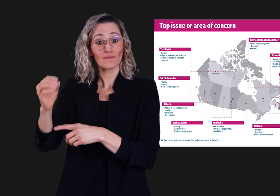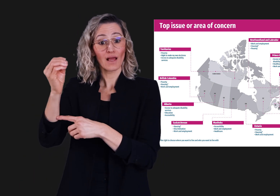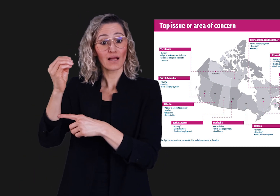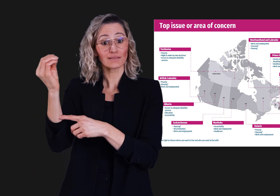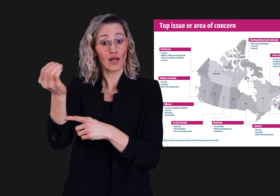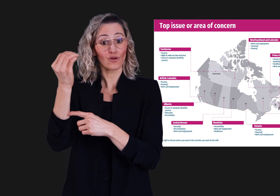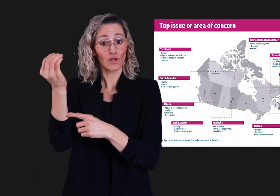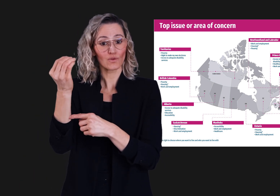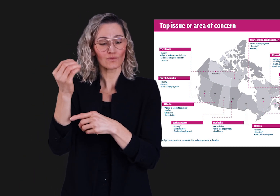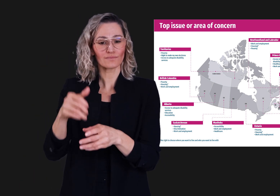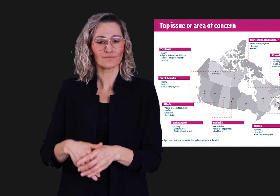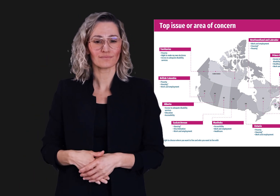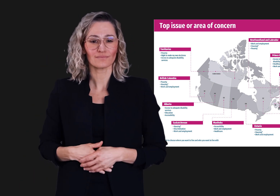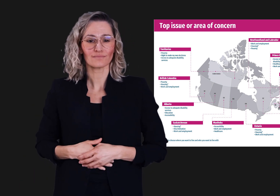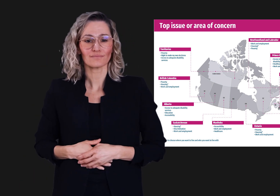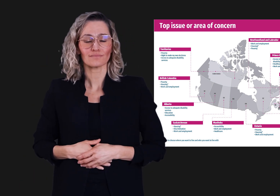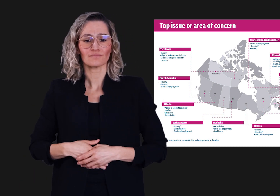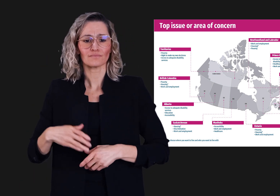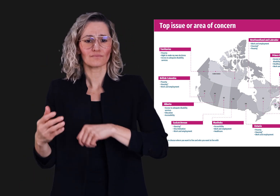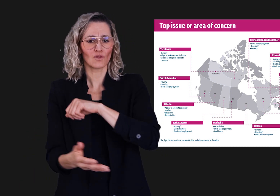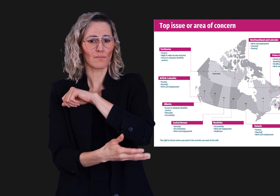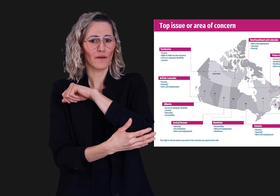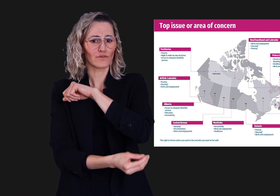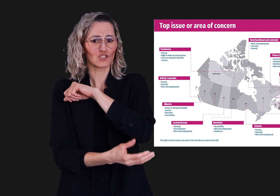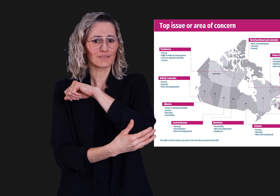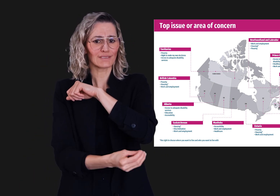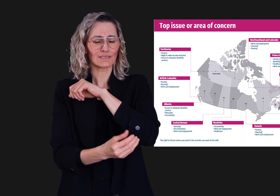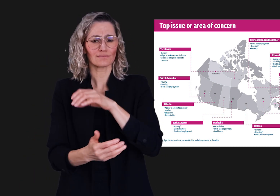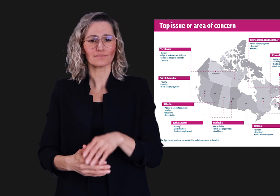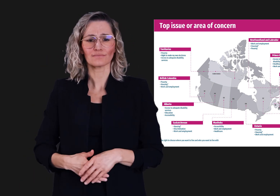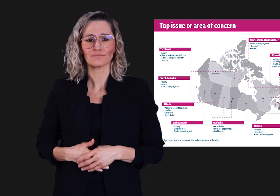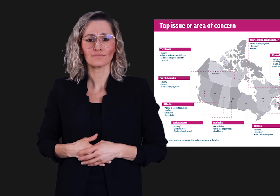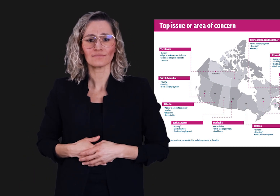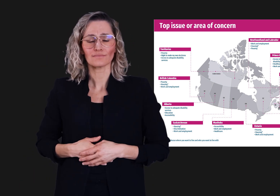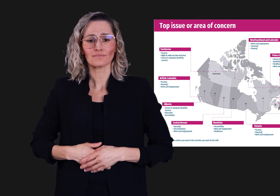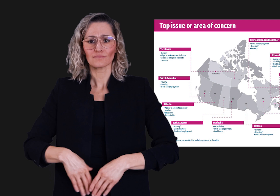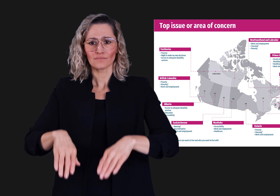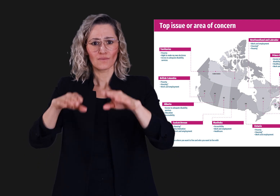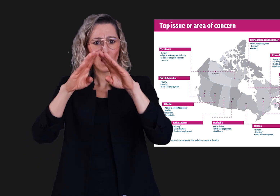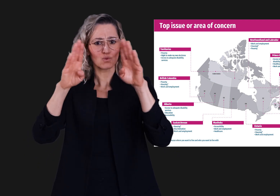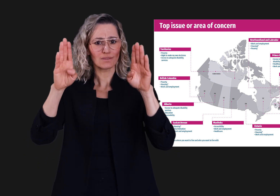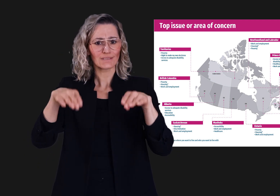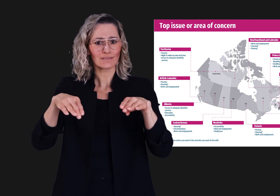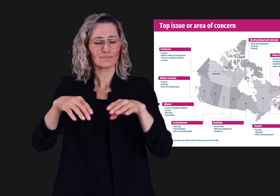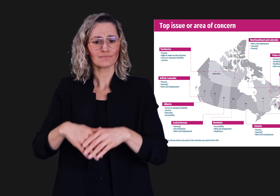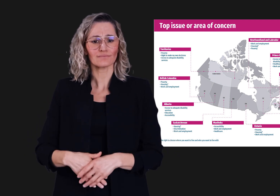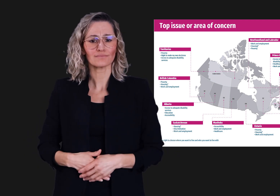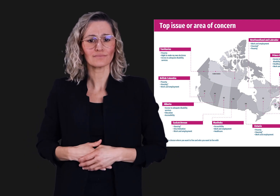Ontario • Poverty • Housing*